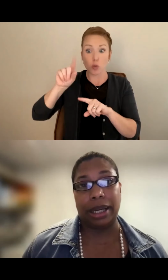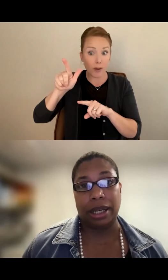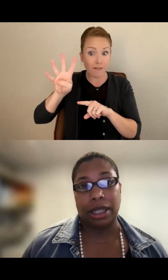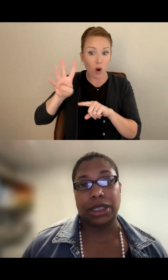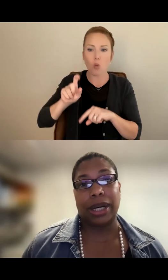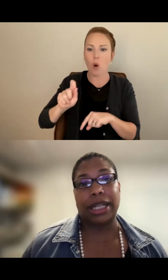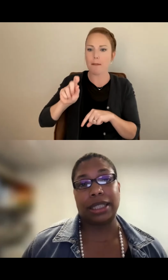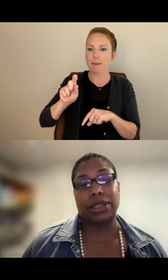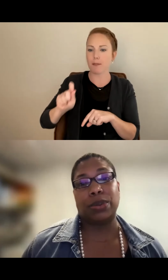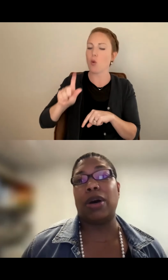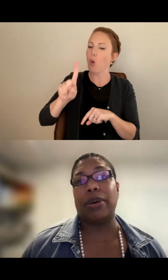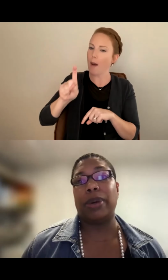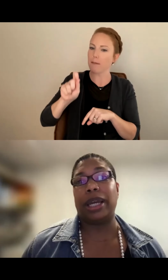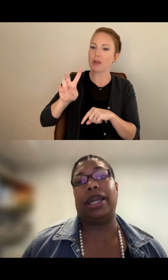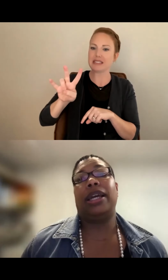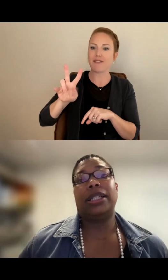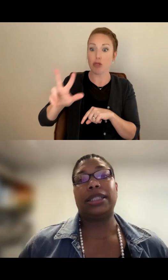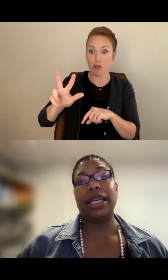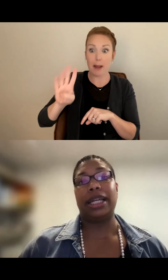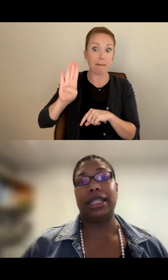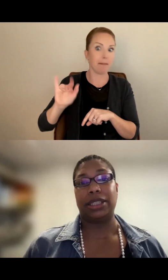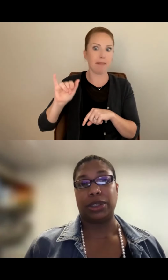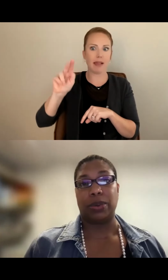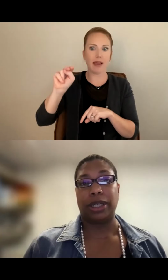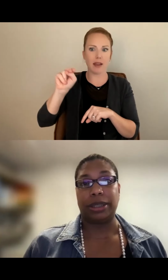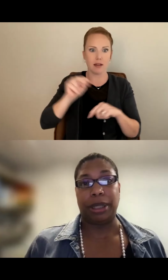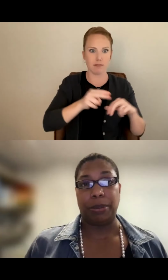So in essence, what we see is there is going to be